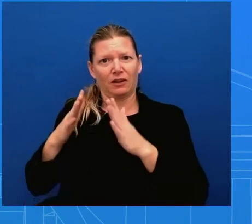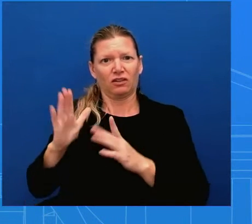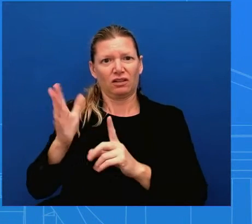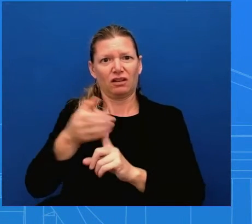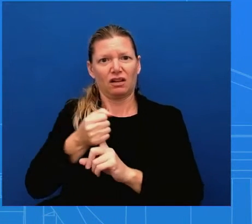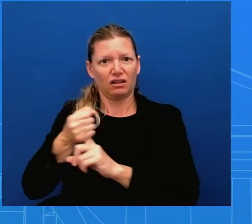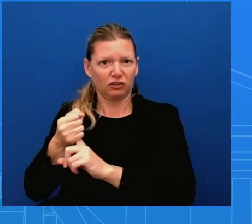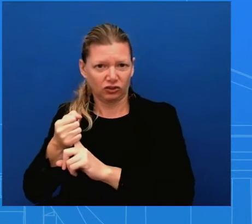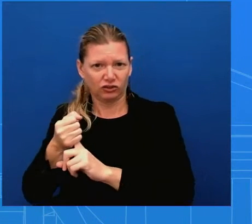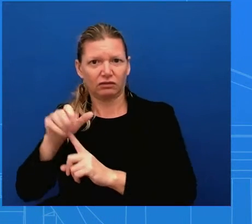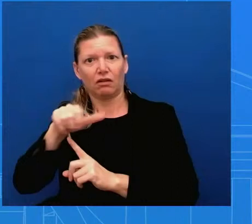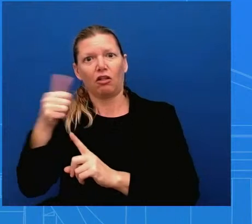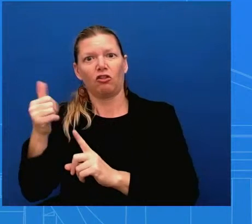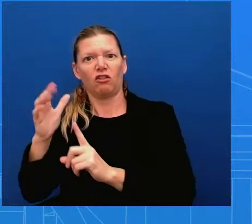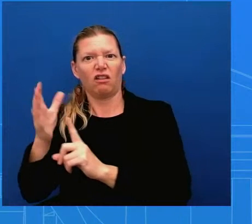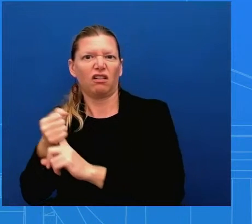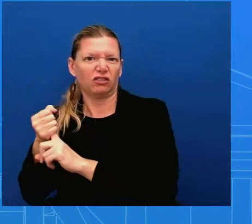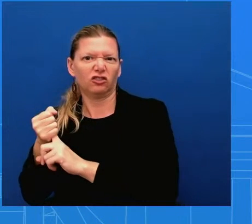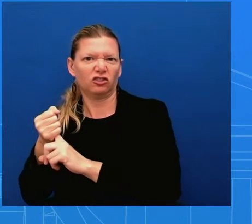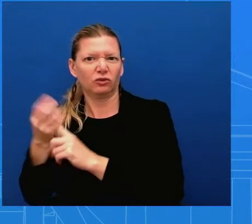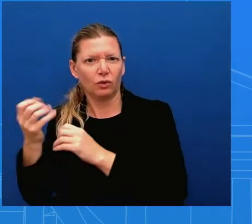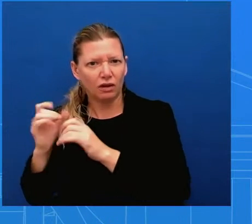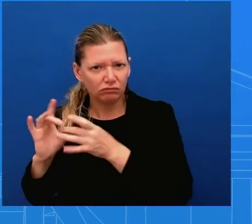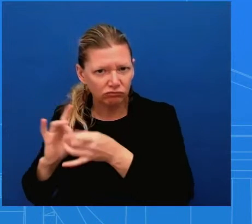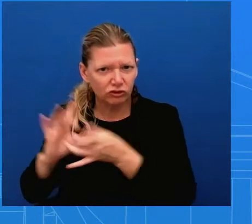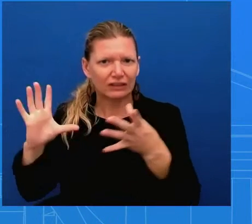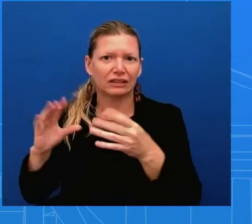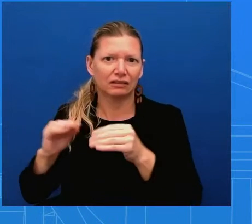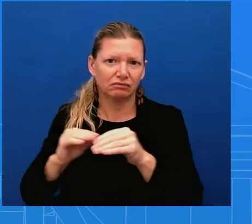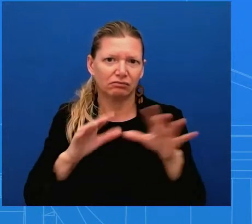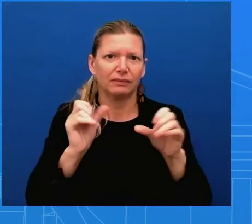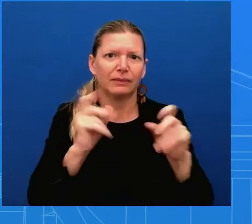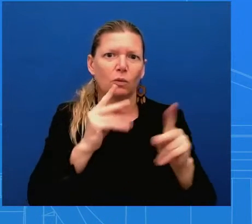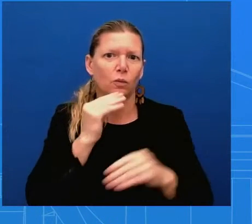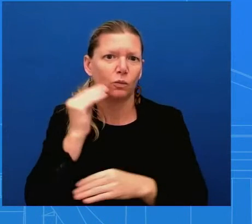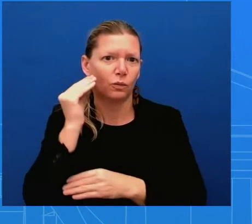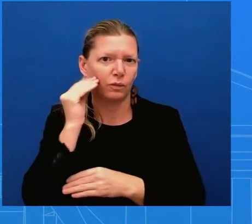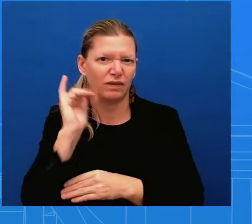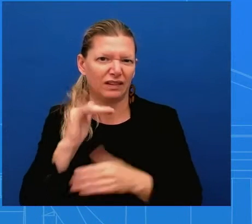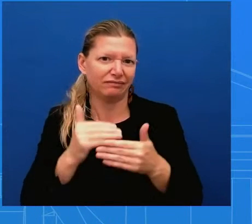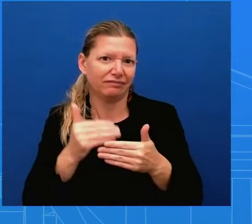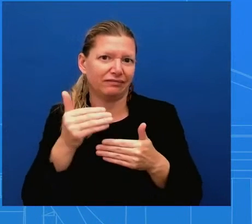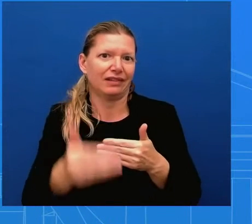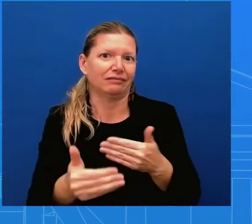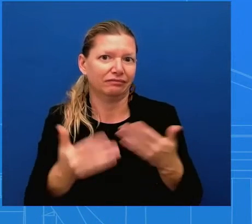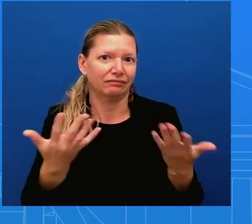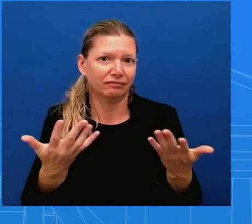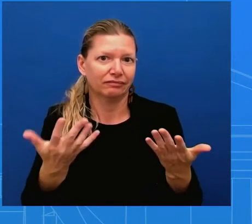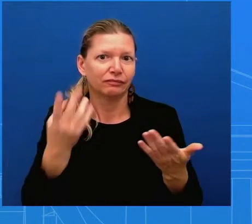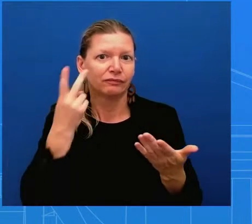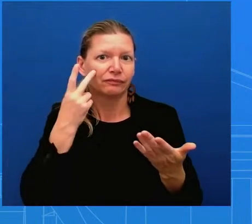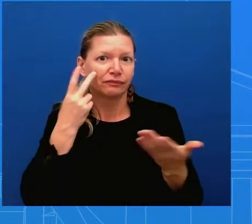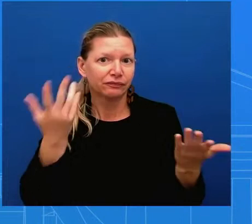This is a dynamic situation that involves the diplomatic element as well as the military element, including the recent operations